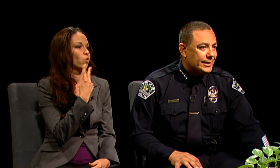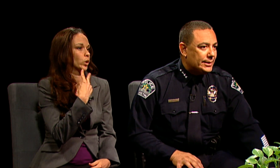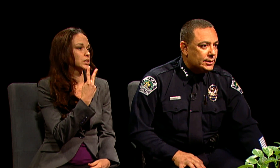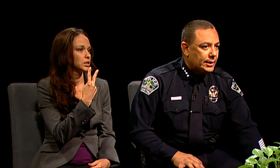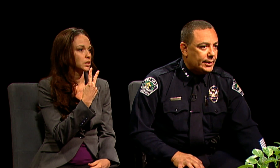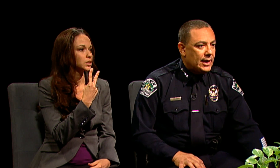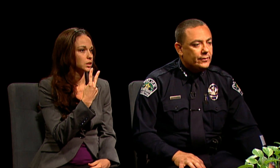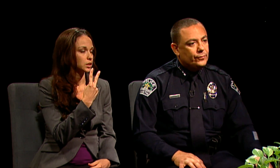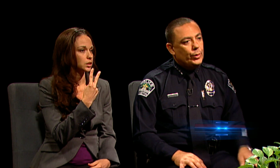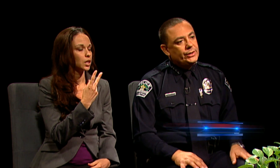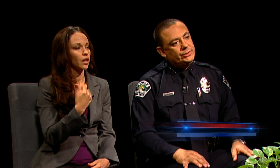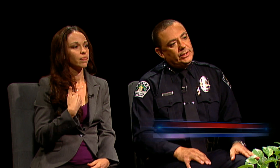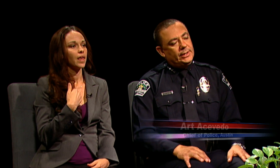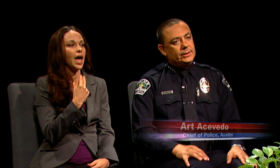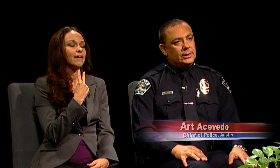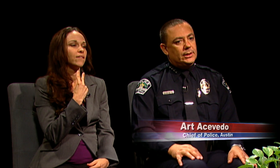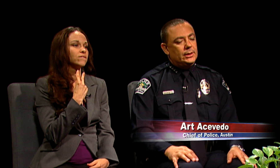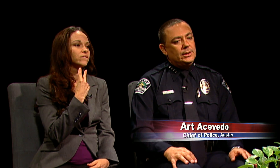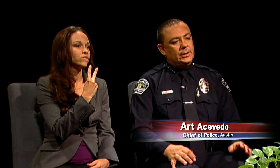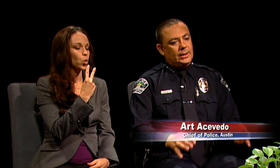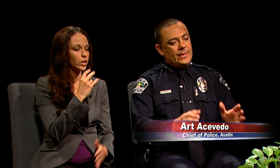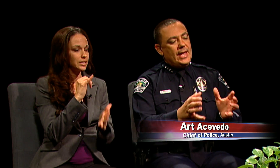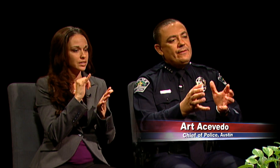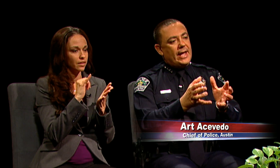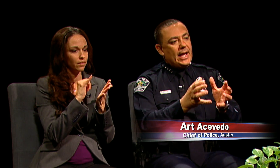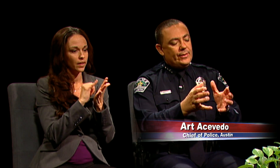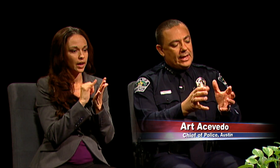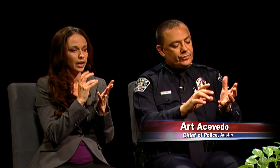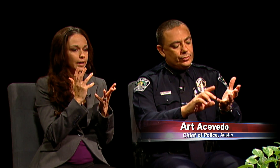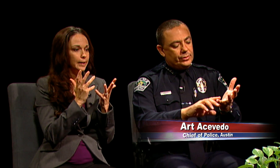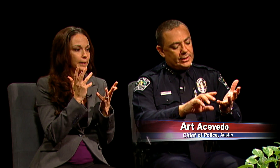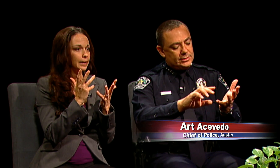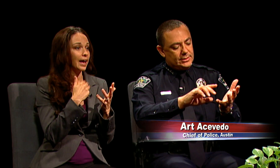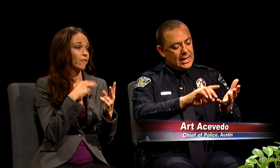AND THEY HAVE A VOICE THAT-- AND THEY HAVE TWO THINGS: